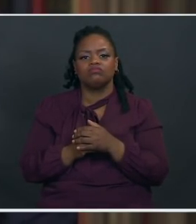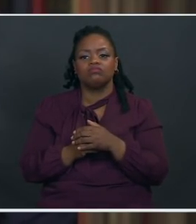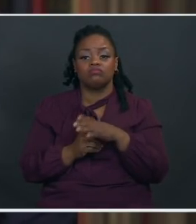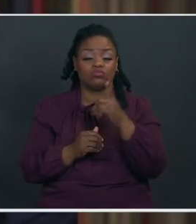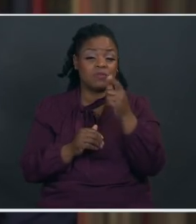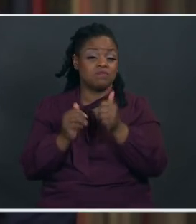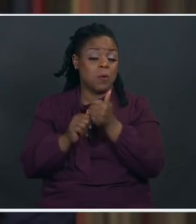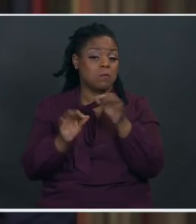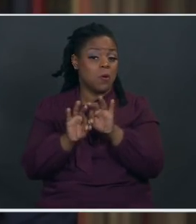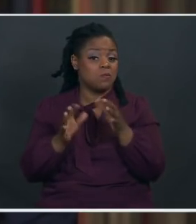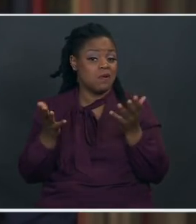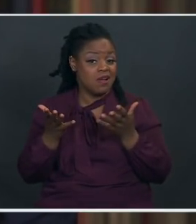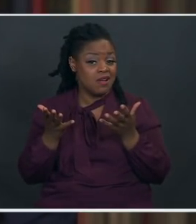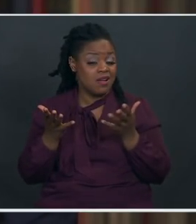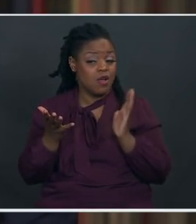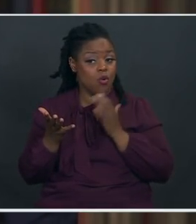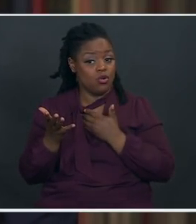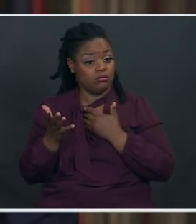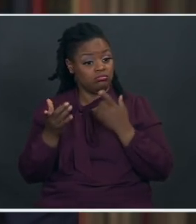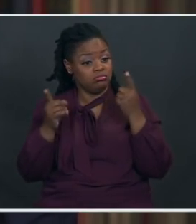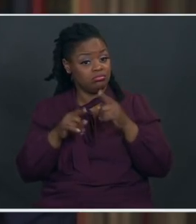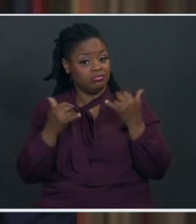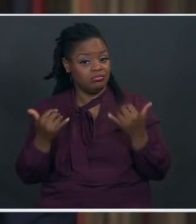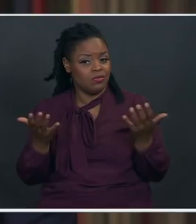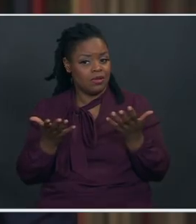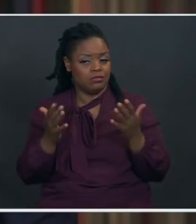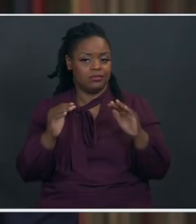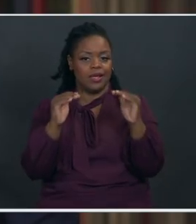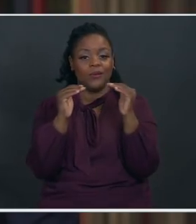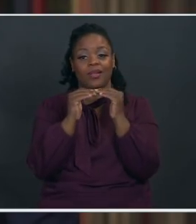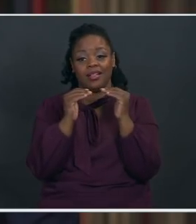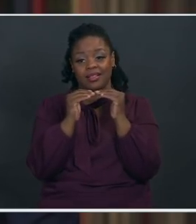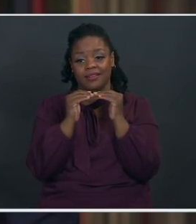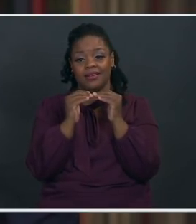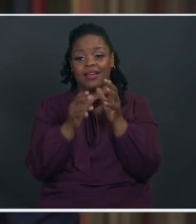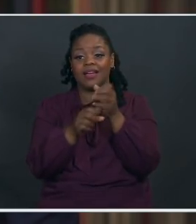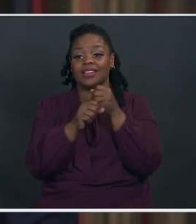And that is the equitable health care access and outcomes for all Americans.